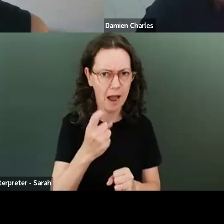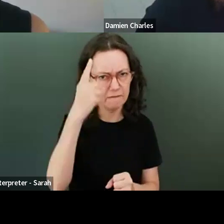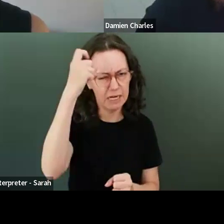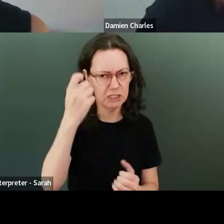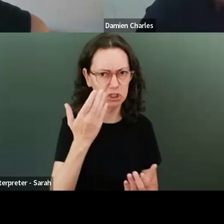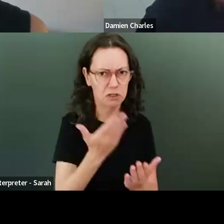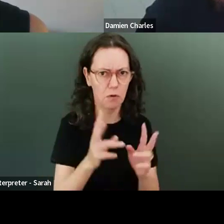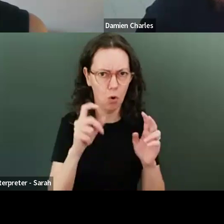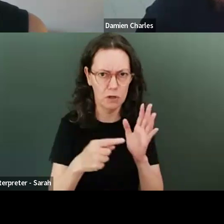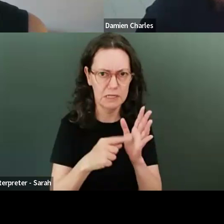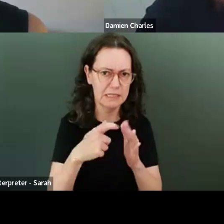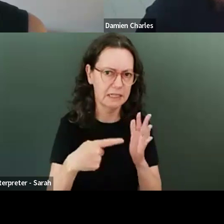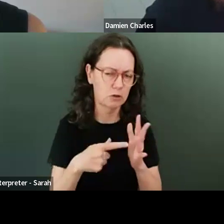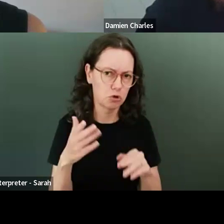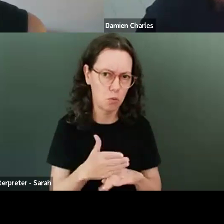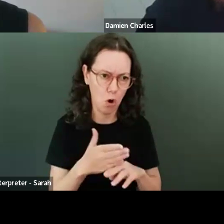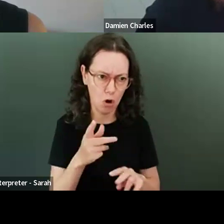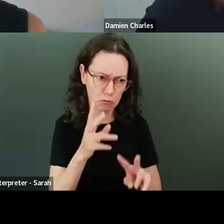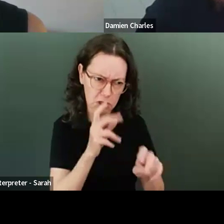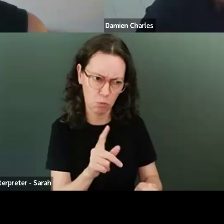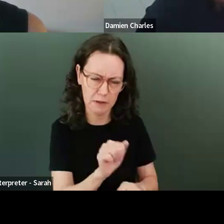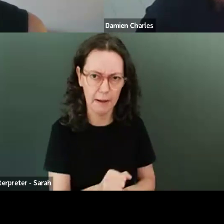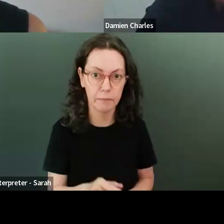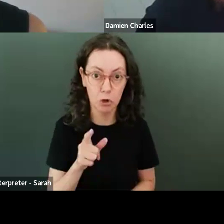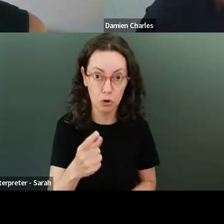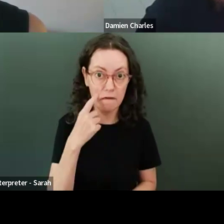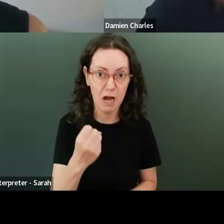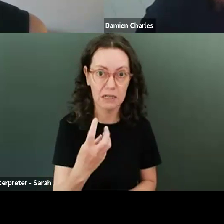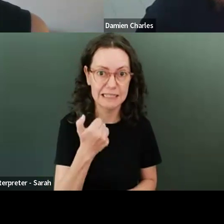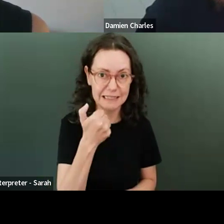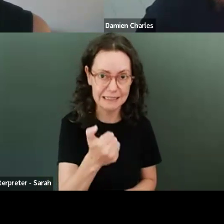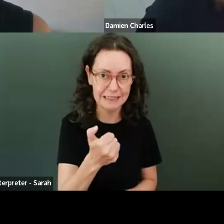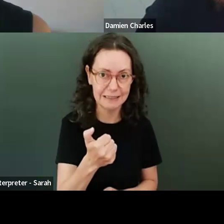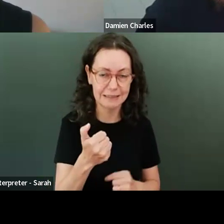that through that research you I